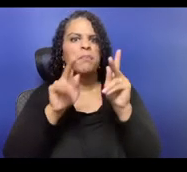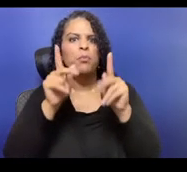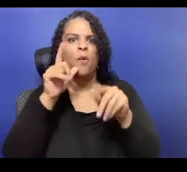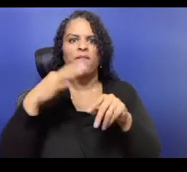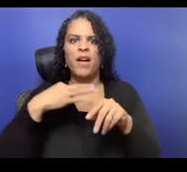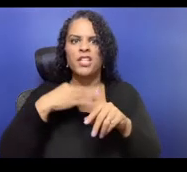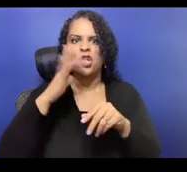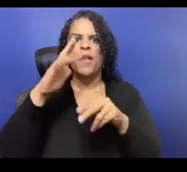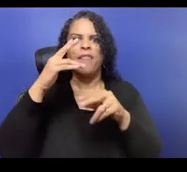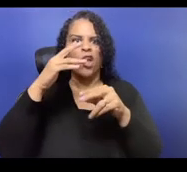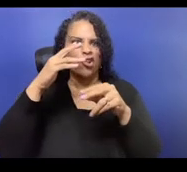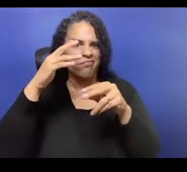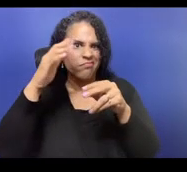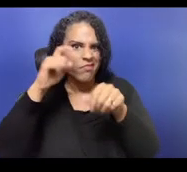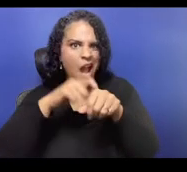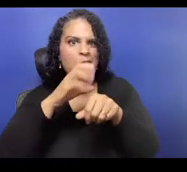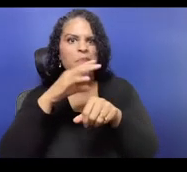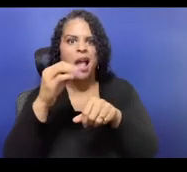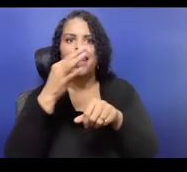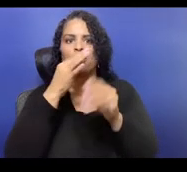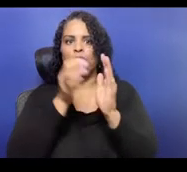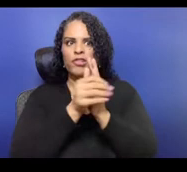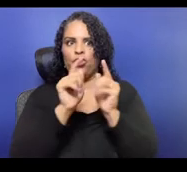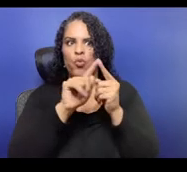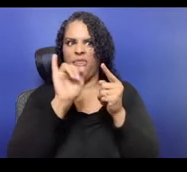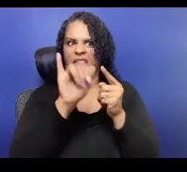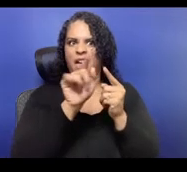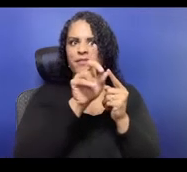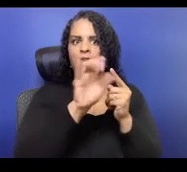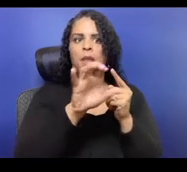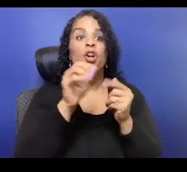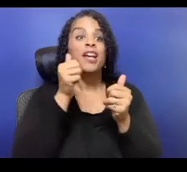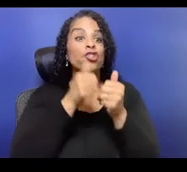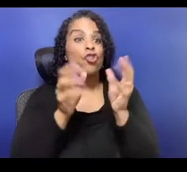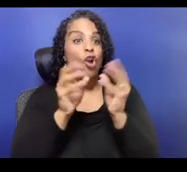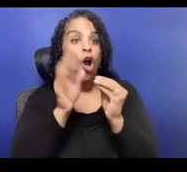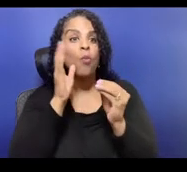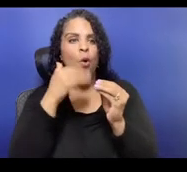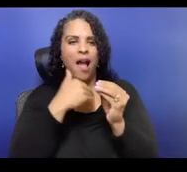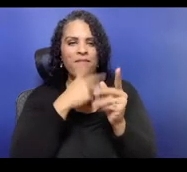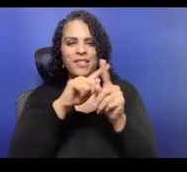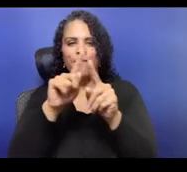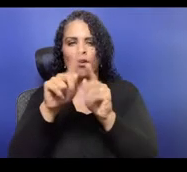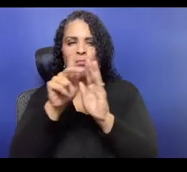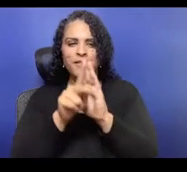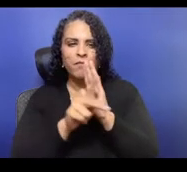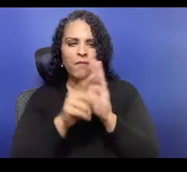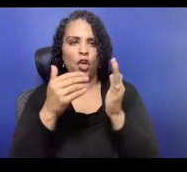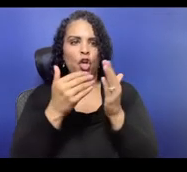and innovation at Baltimore Center Stage, cofounder of Groundwater Arts, and also an independent theatremaker.